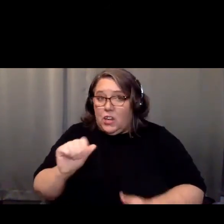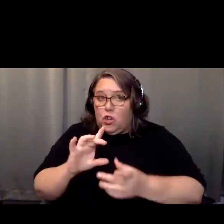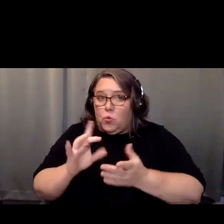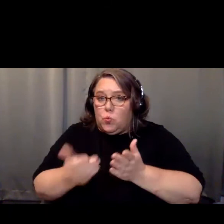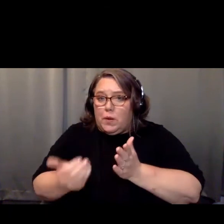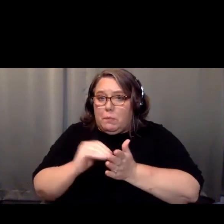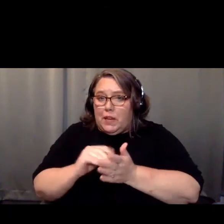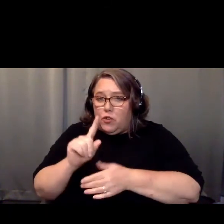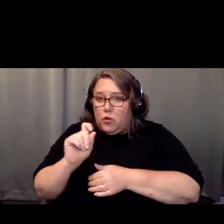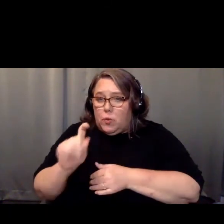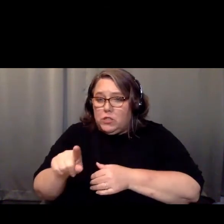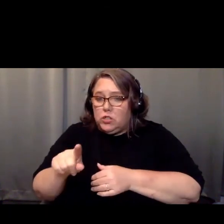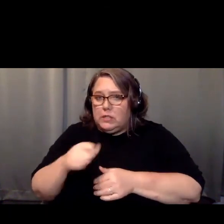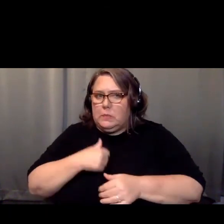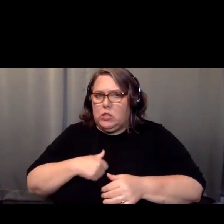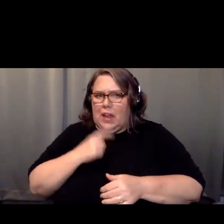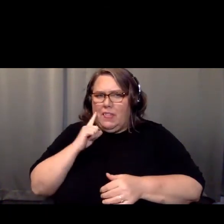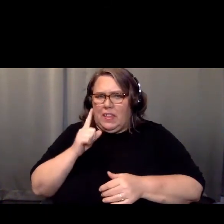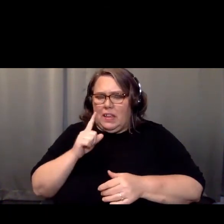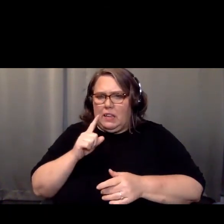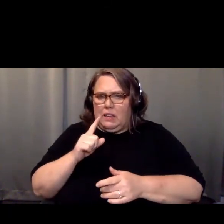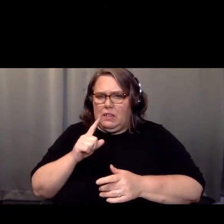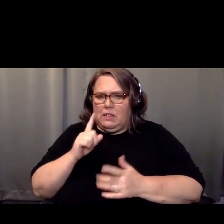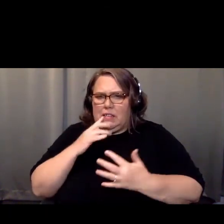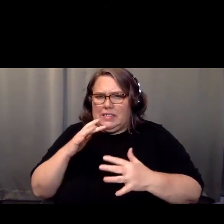Sorry, I think it broke up a little bit. Yes.